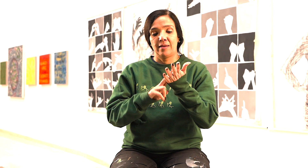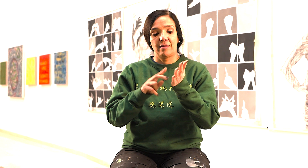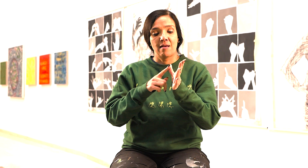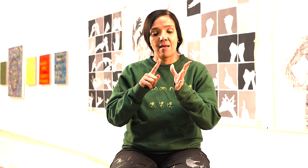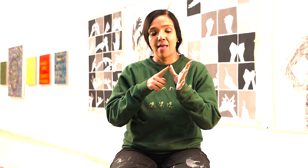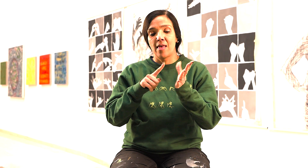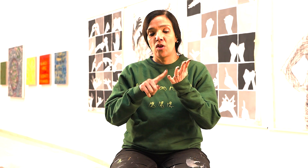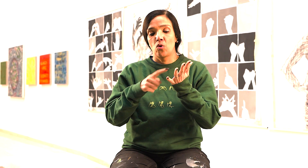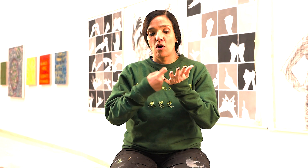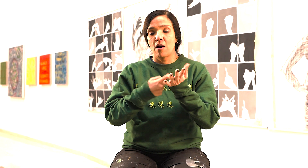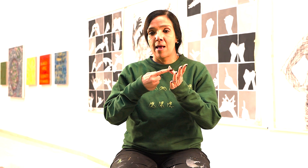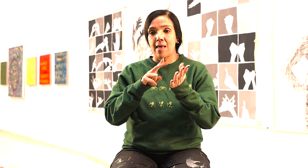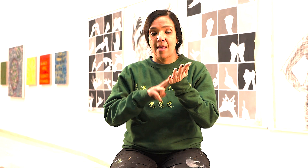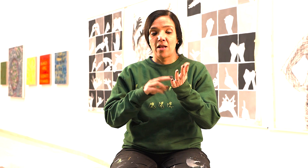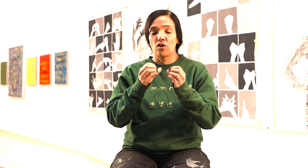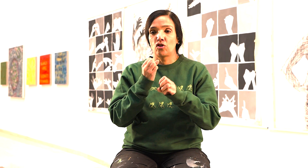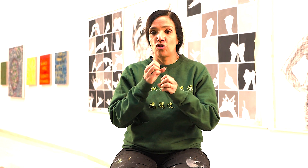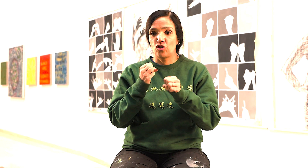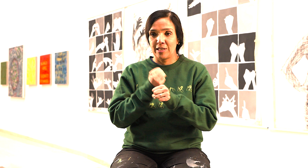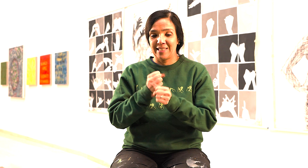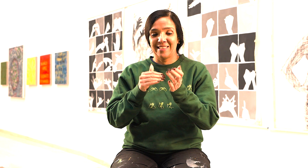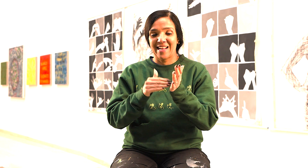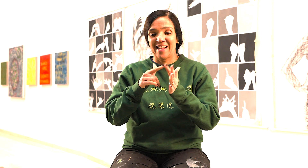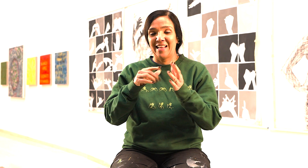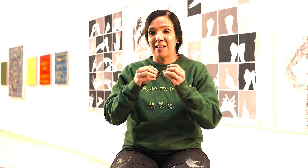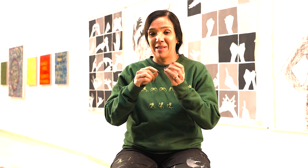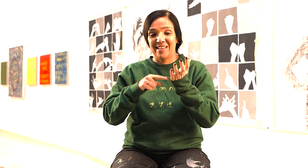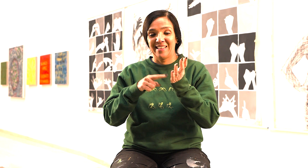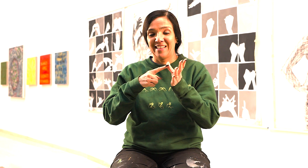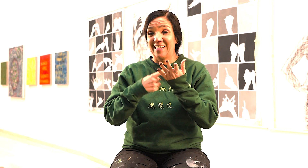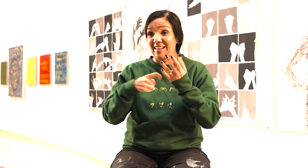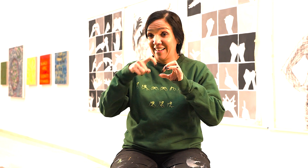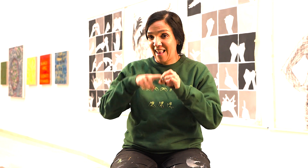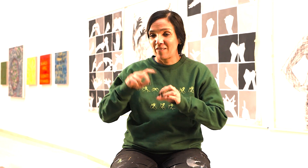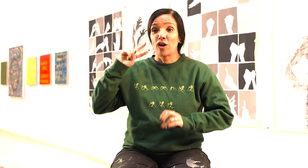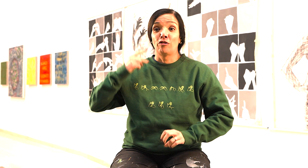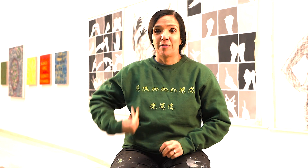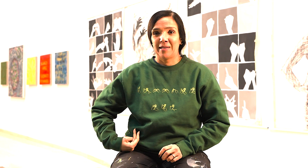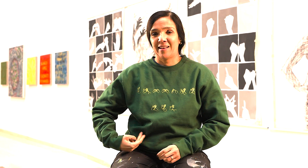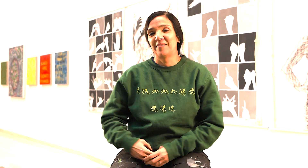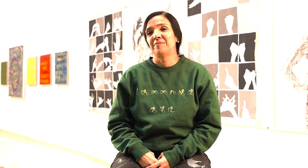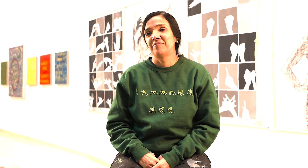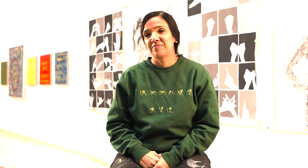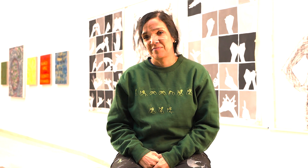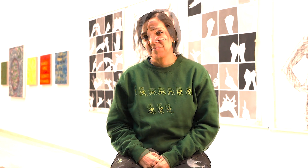My name is Rubbena Aurangzeb-Tariq, and that's my sign name.